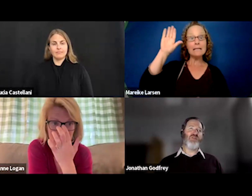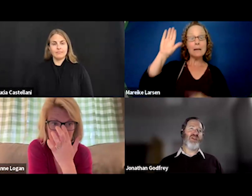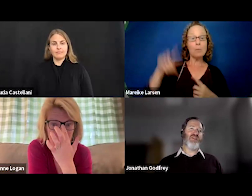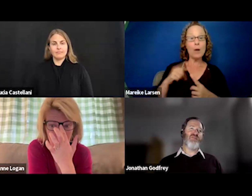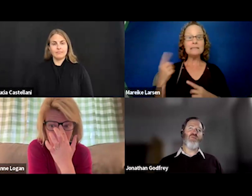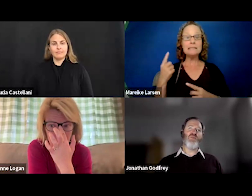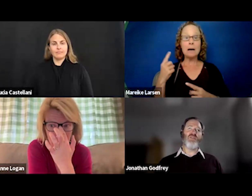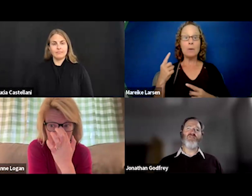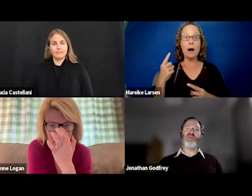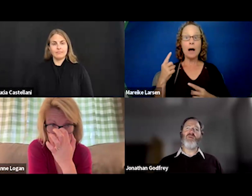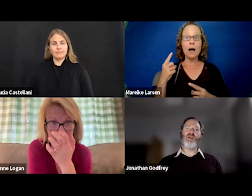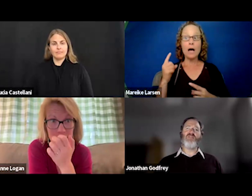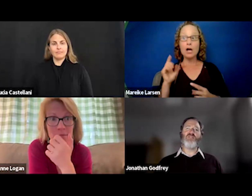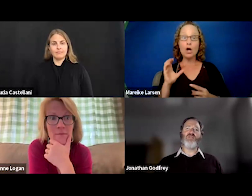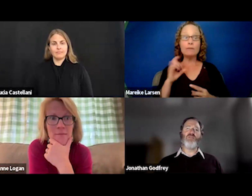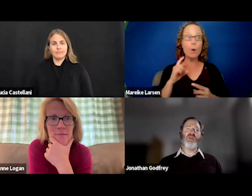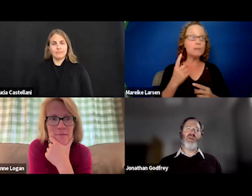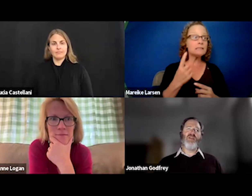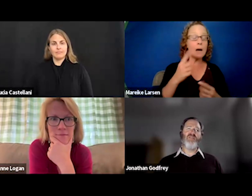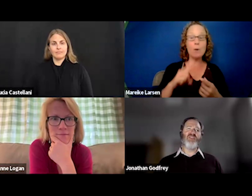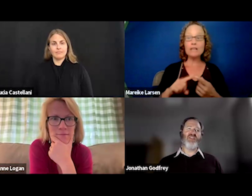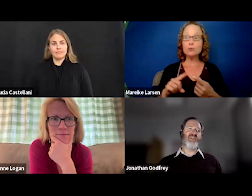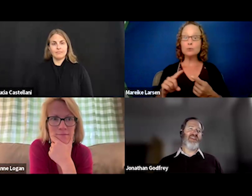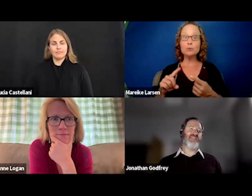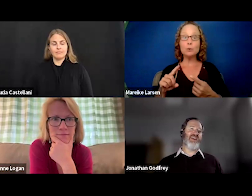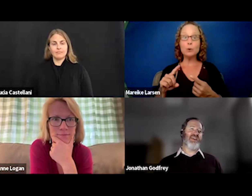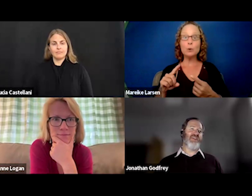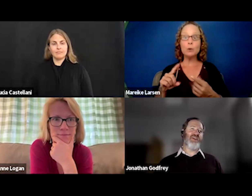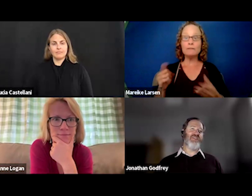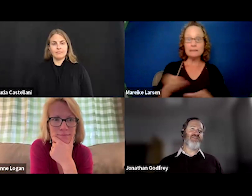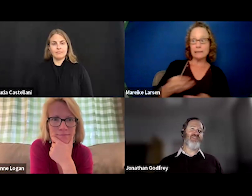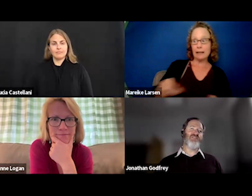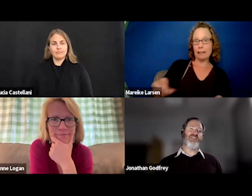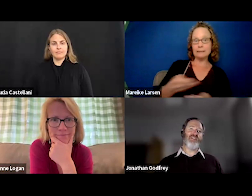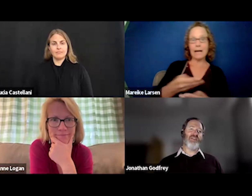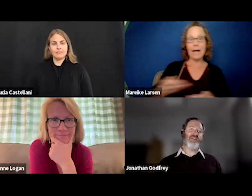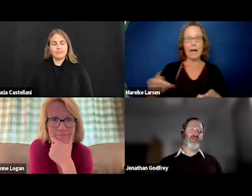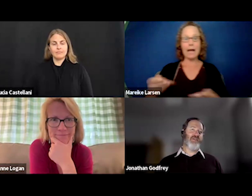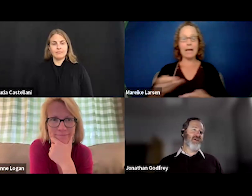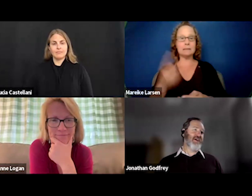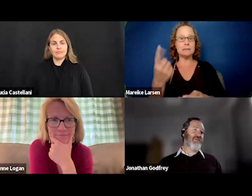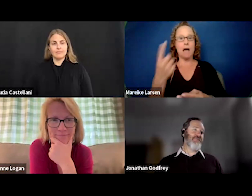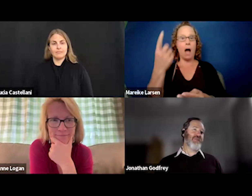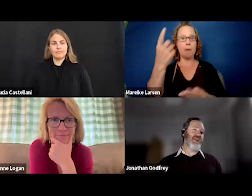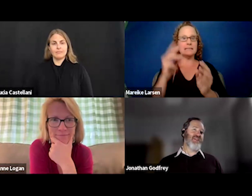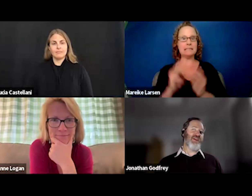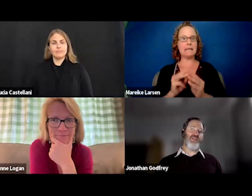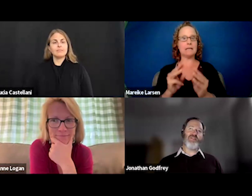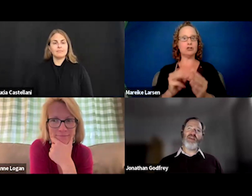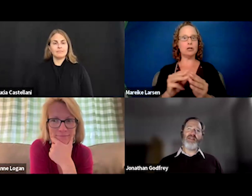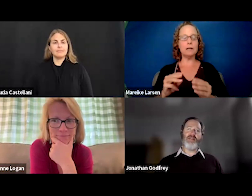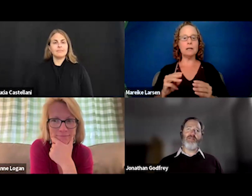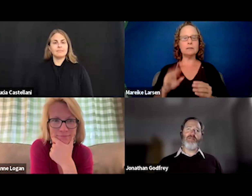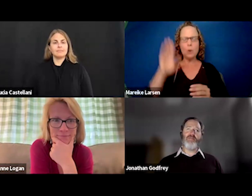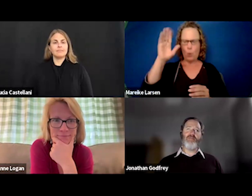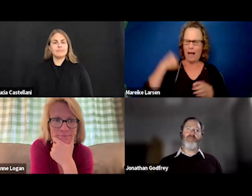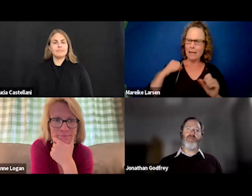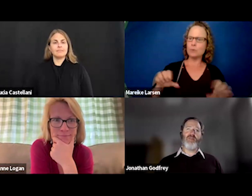looking for someone to facilitate a session and saying, I can do that.